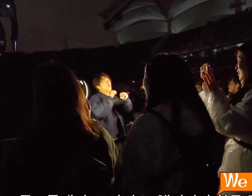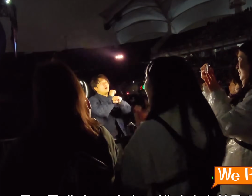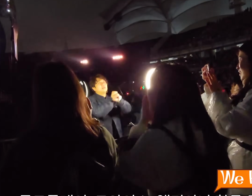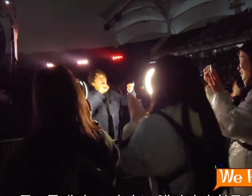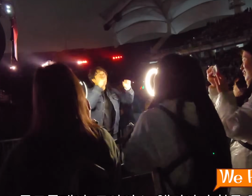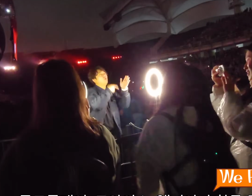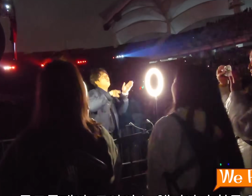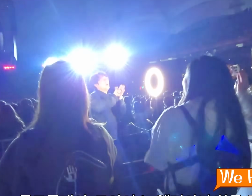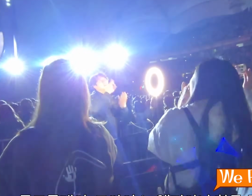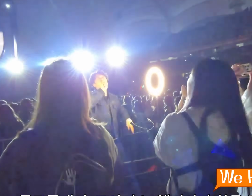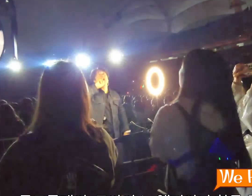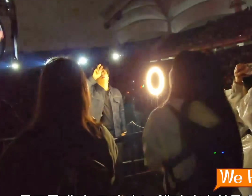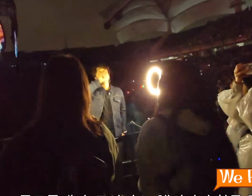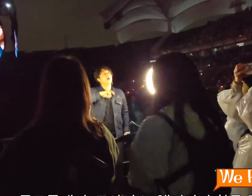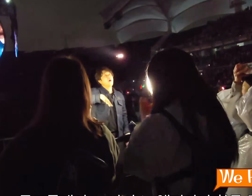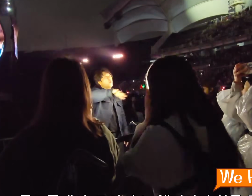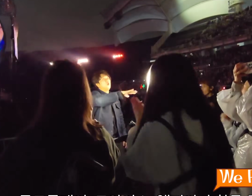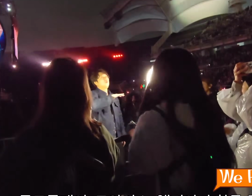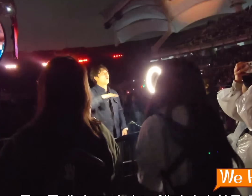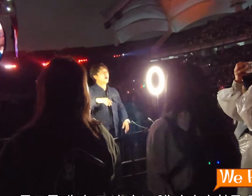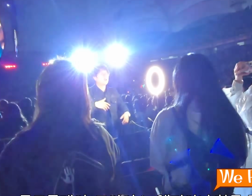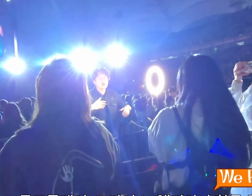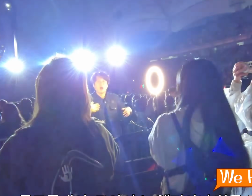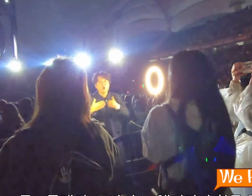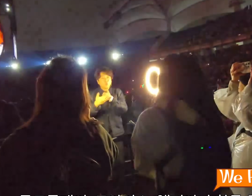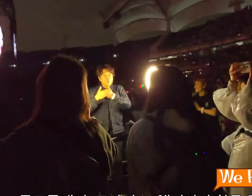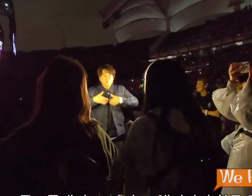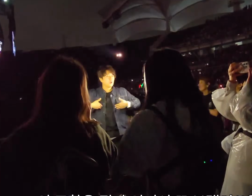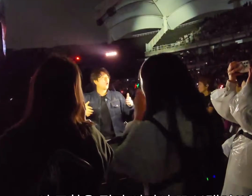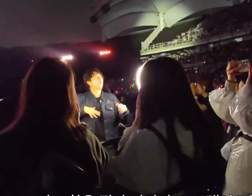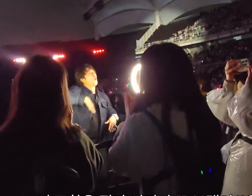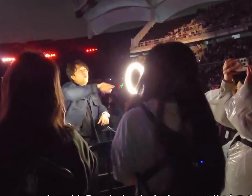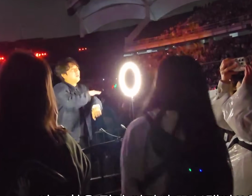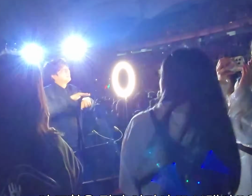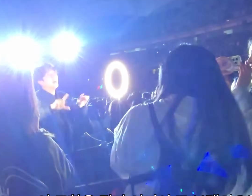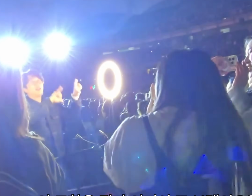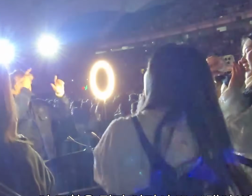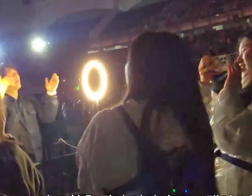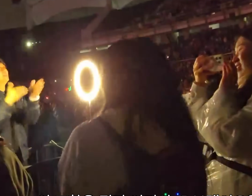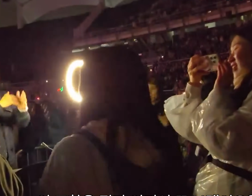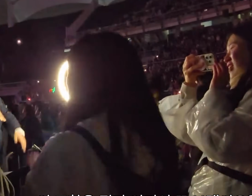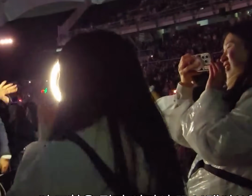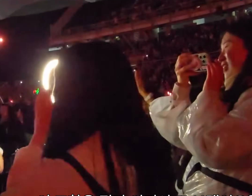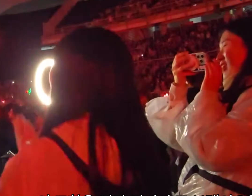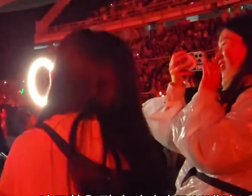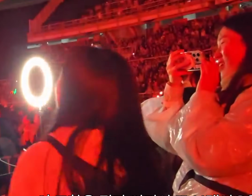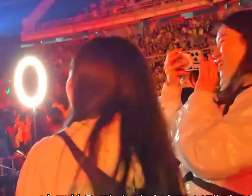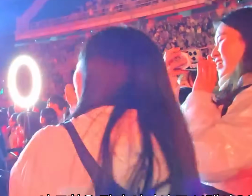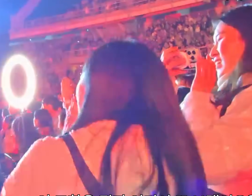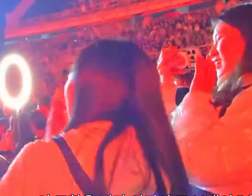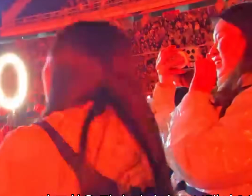Coldplay, TWICE, and Eliana—sharing the stage together! The song “We Pray” Where else would you ever see this combo live?!